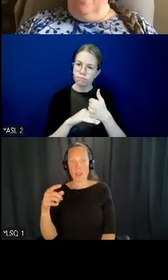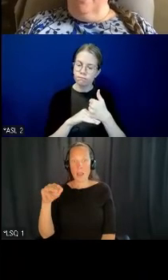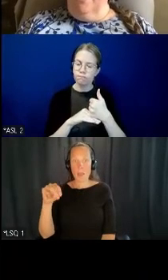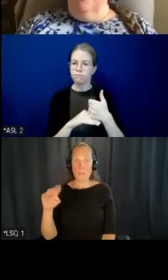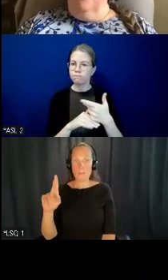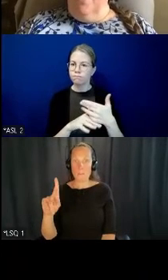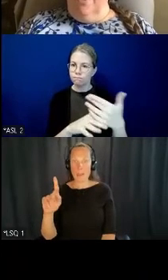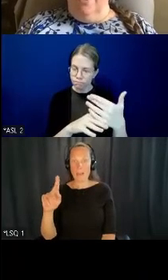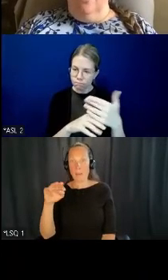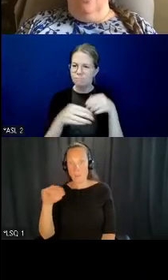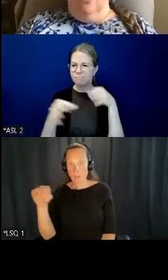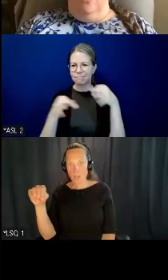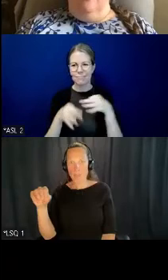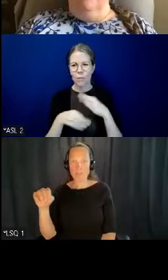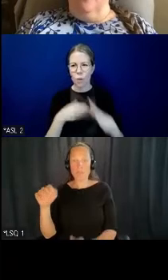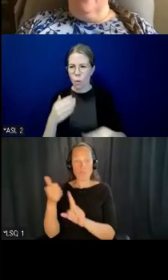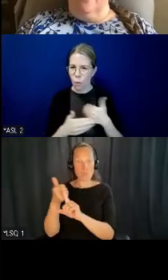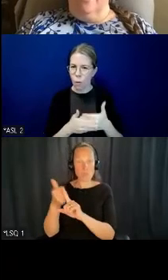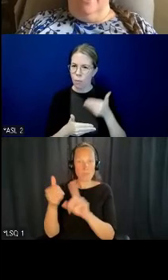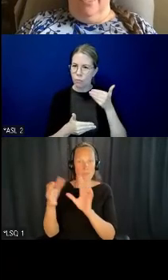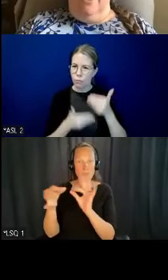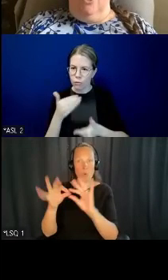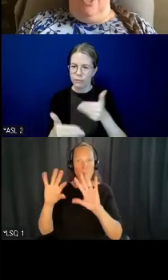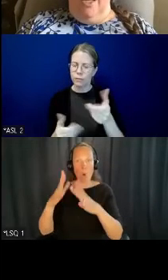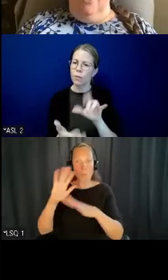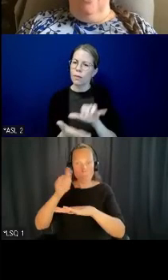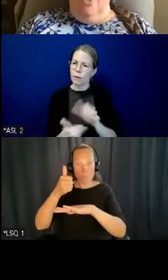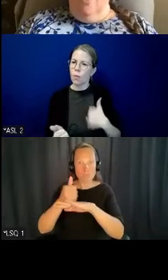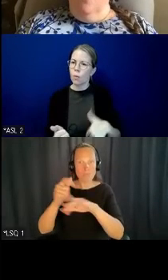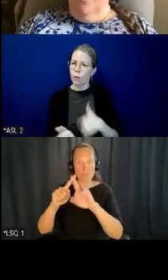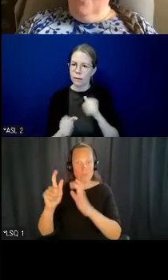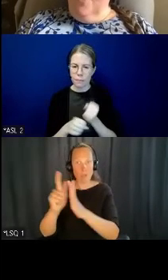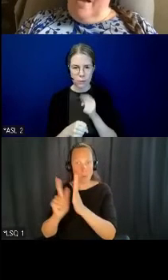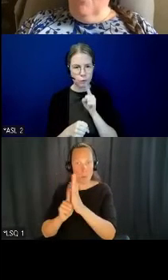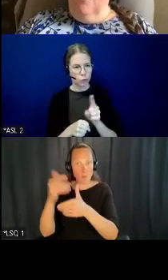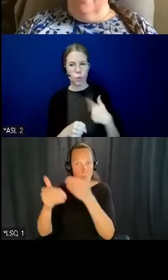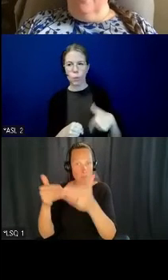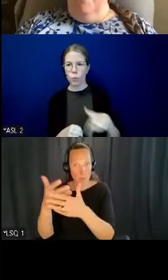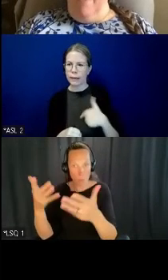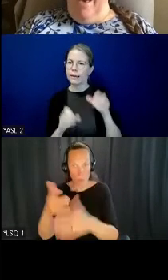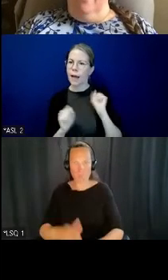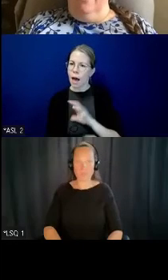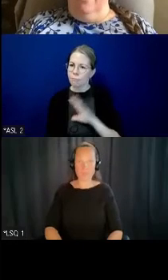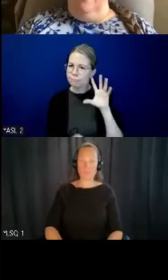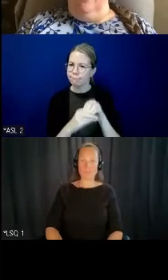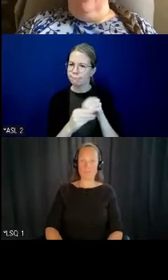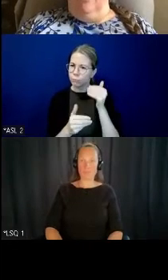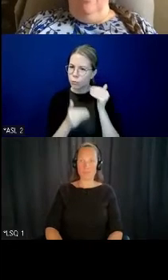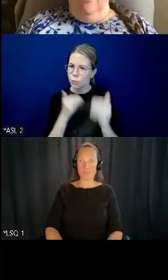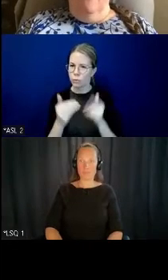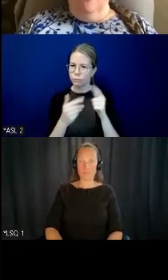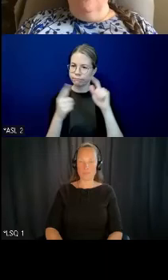WHERE WE CAN REALLY ENSURE OUR VOICES LEAD THE CHANGE. WE'LL MOVE INTO A PANEL DISCUSSION